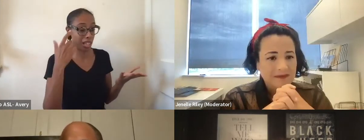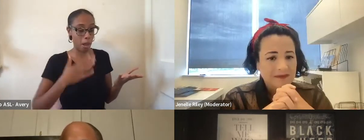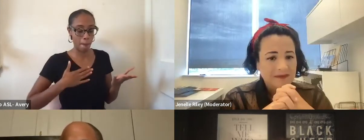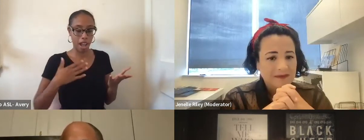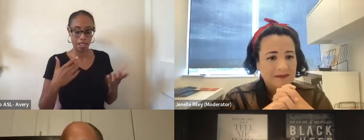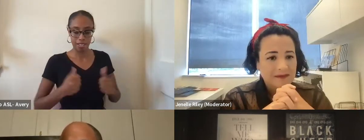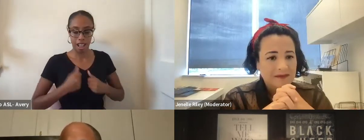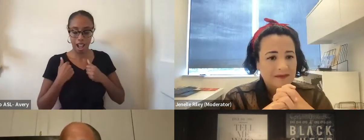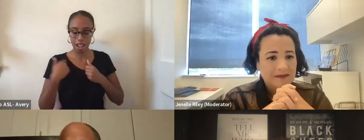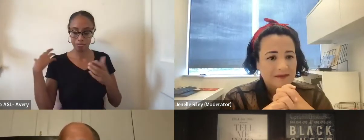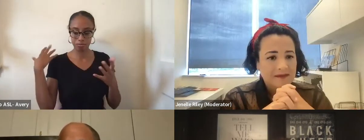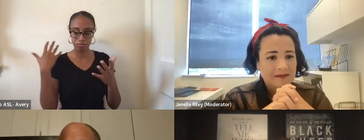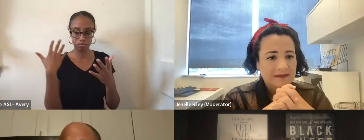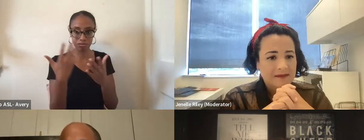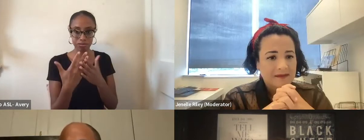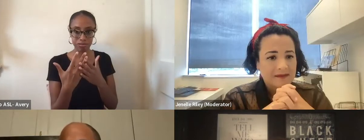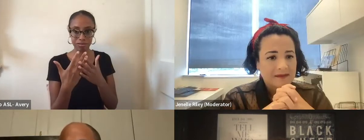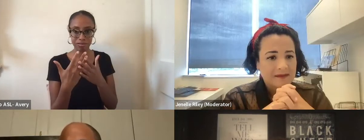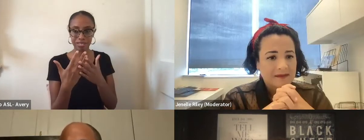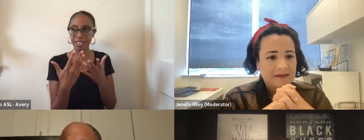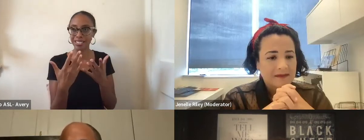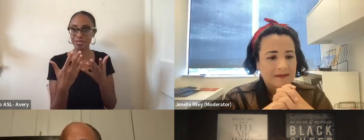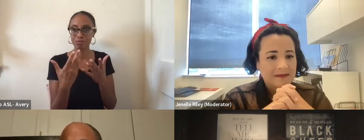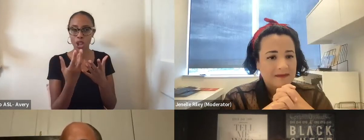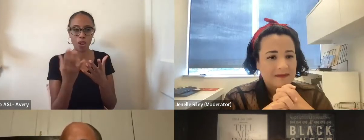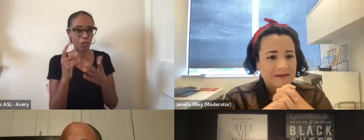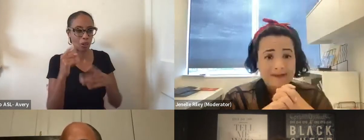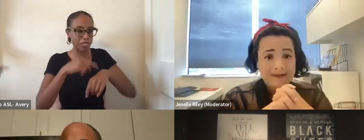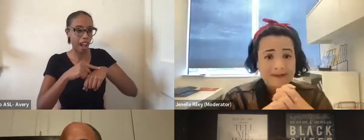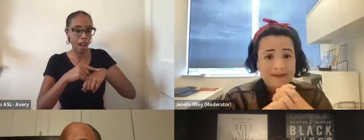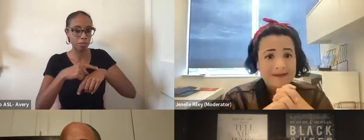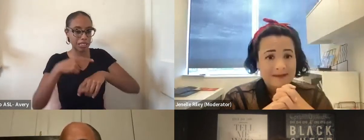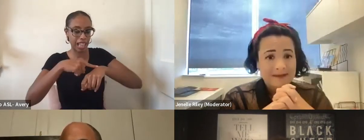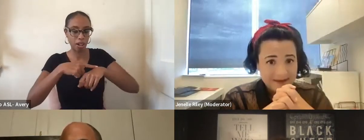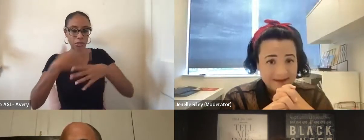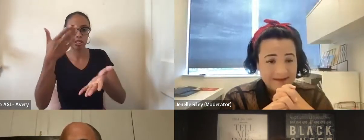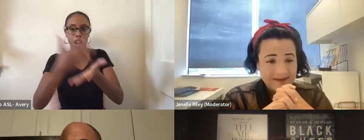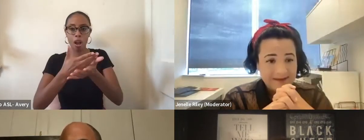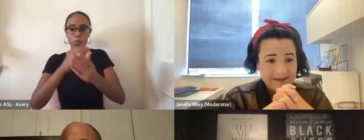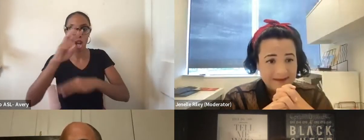Like the entire world was suddenly focused on this one singular event. And I guess for me, it was 9/11.